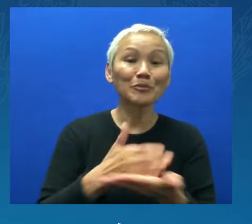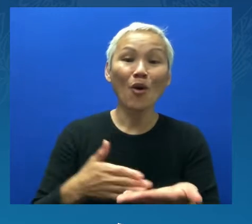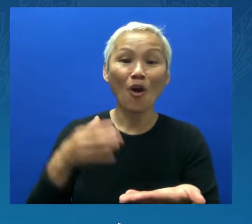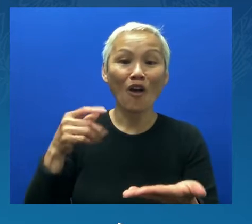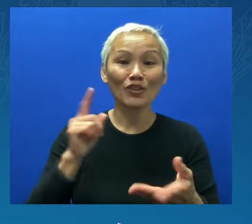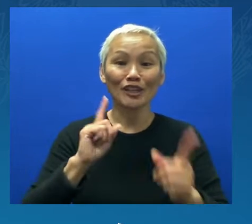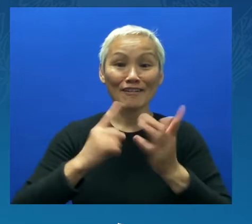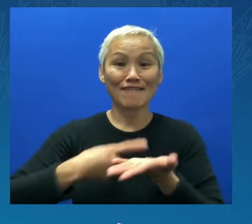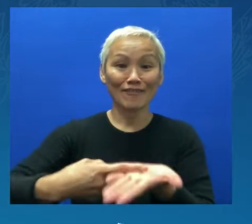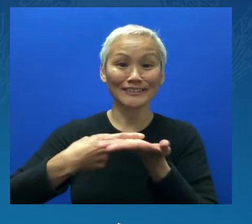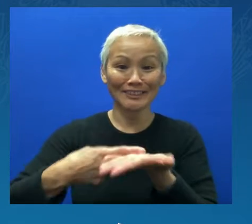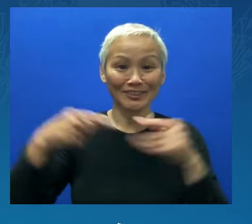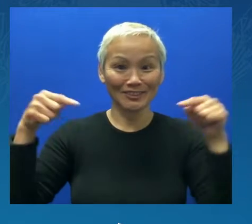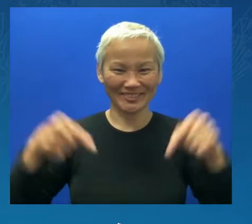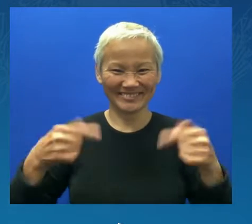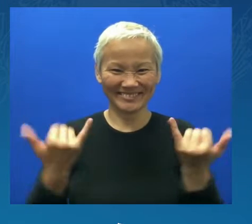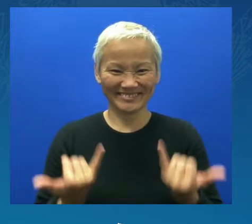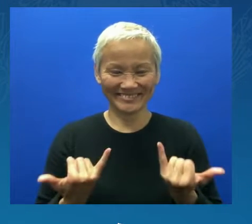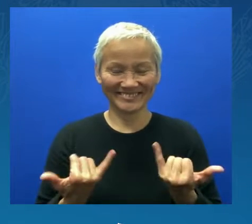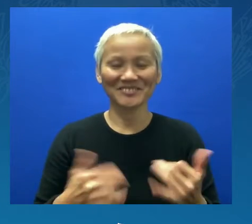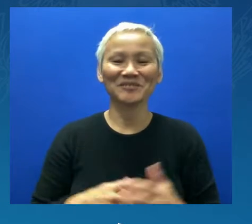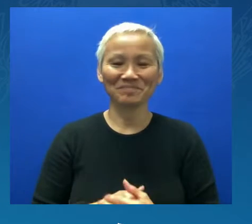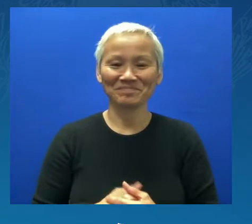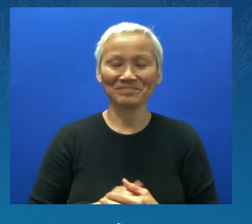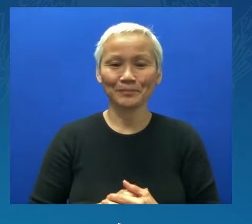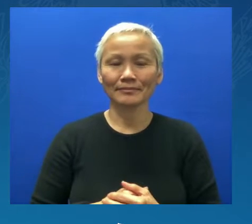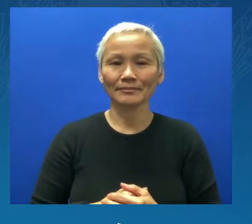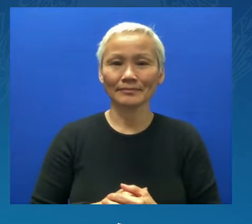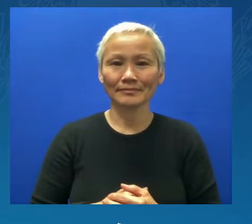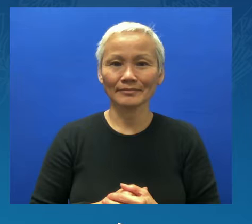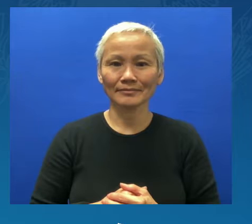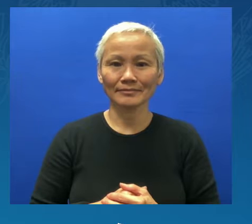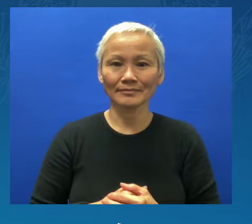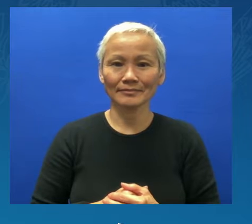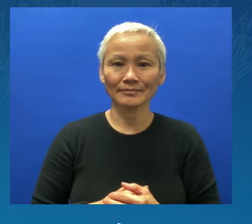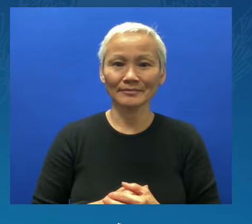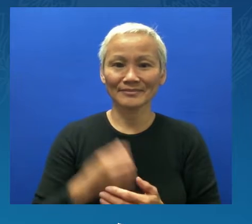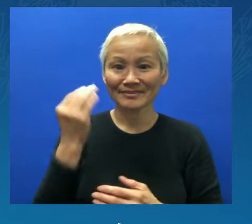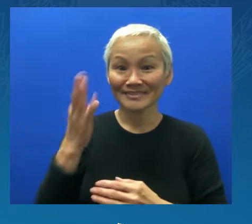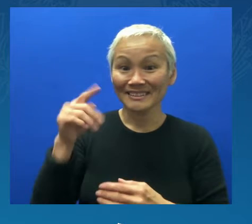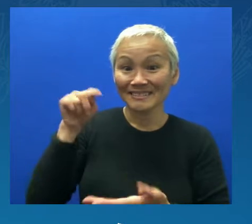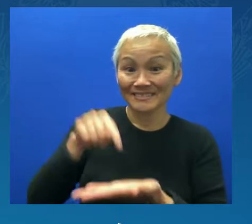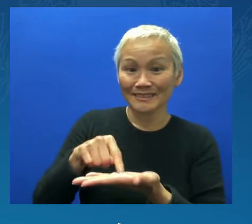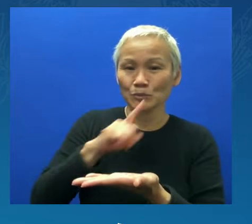Not lost on anyone here, Madam Vice President. This is a critical moment in our nation's history -- The Vice President: Yes. >> Gov. Lujan Grisham: --